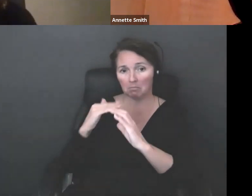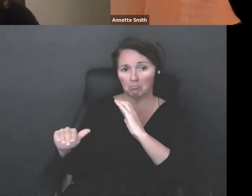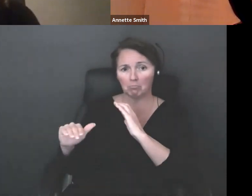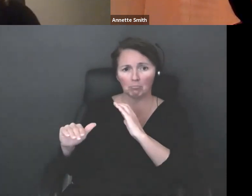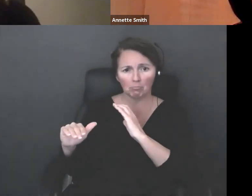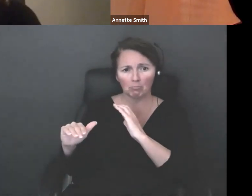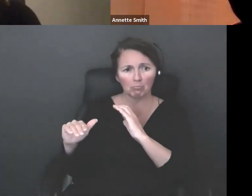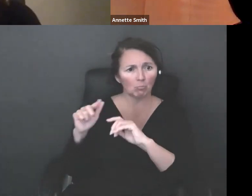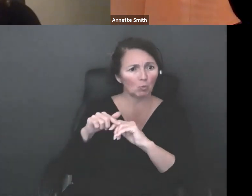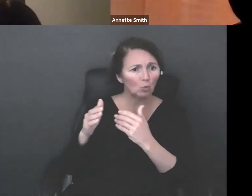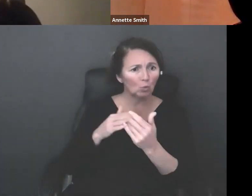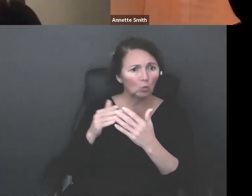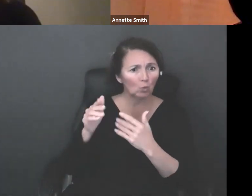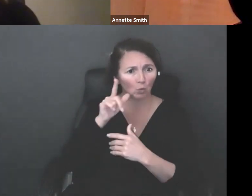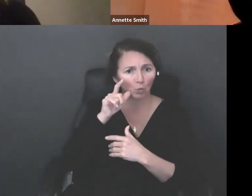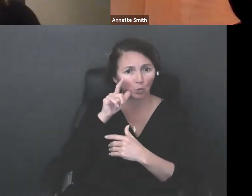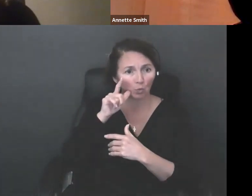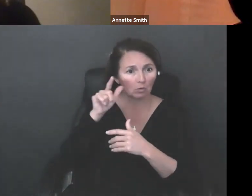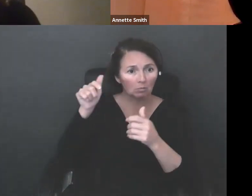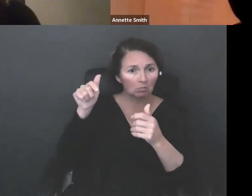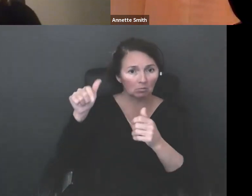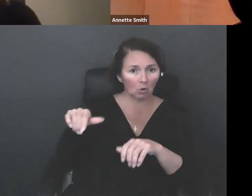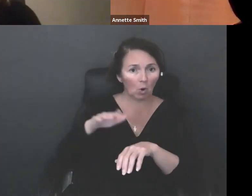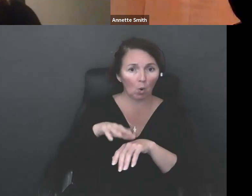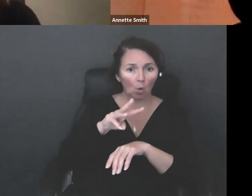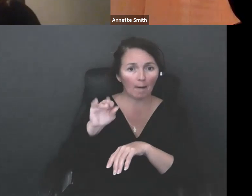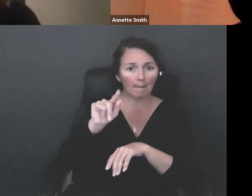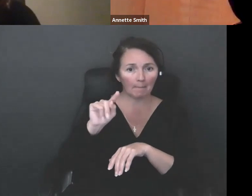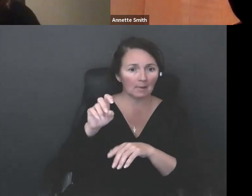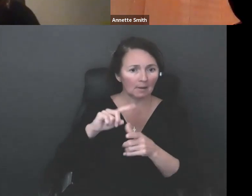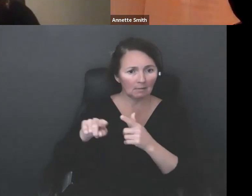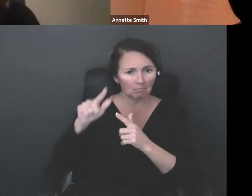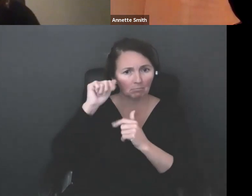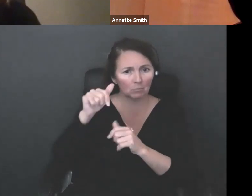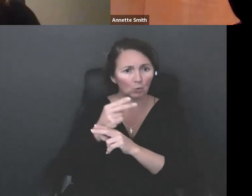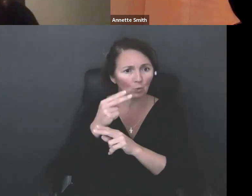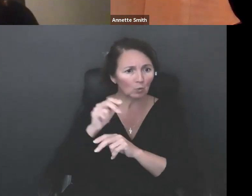So will that be available, Shira? I can definitely send the slides to